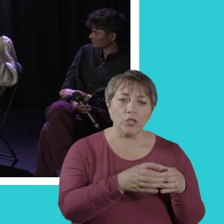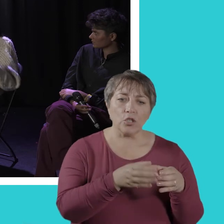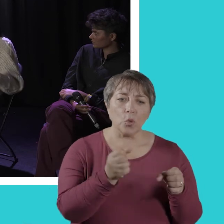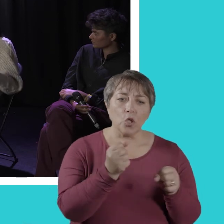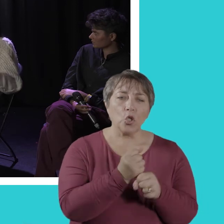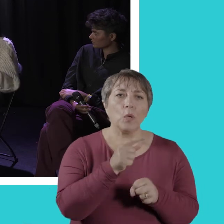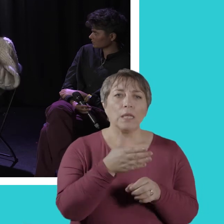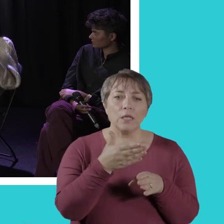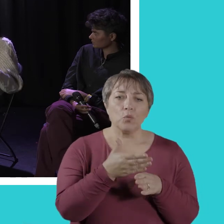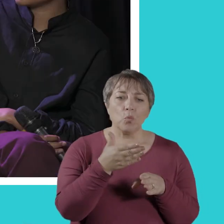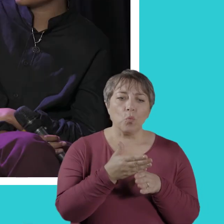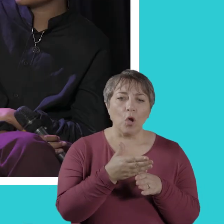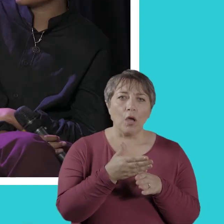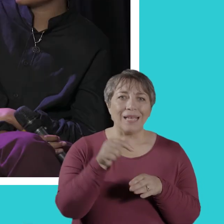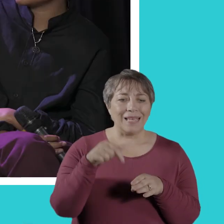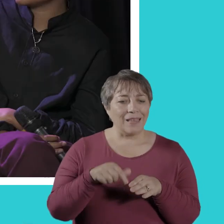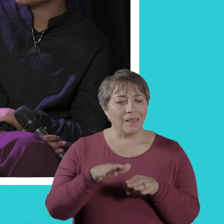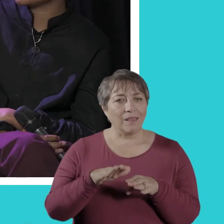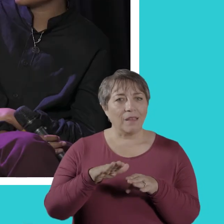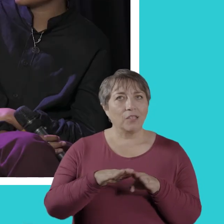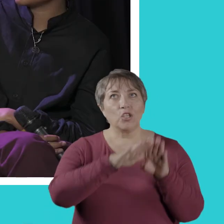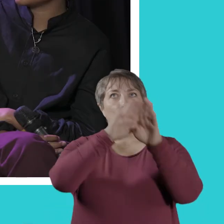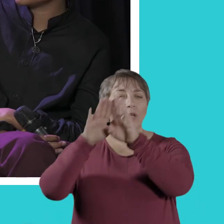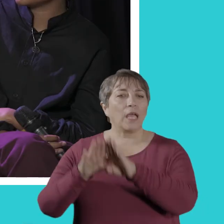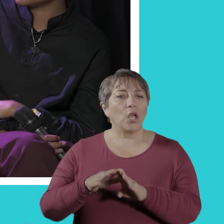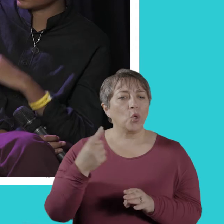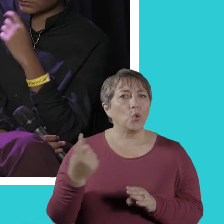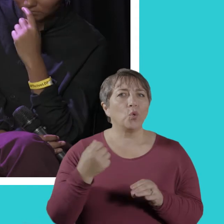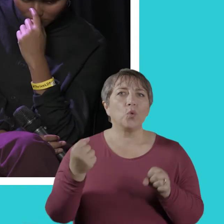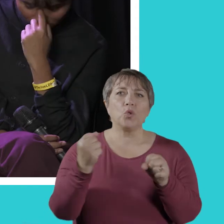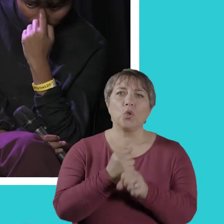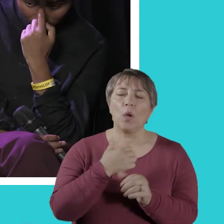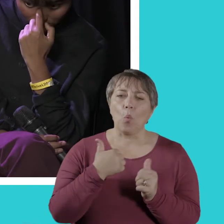inclusion and anti-discrimination. Who do you think is doing really well in that space and what